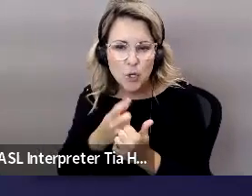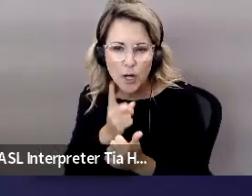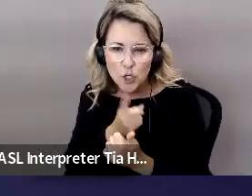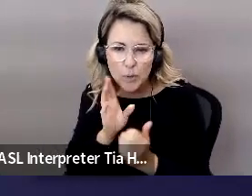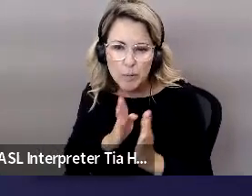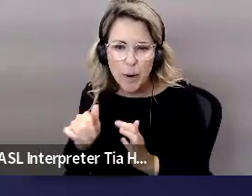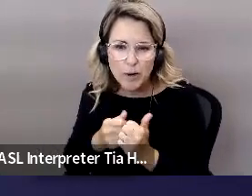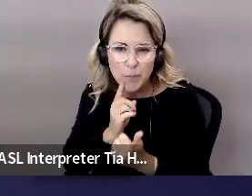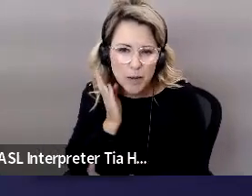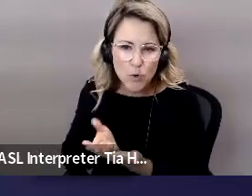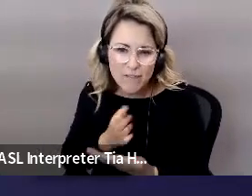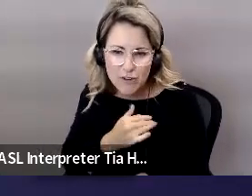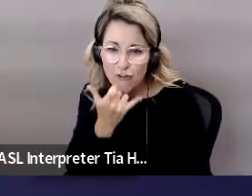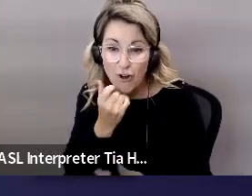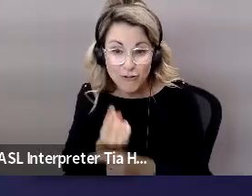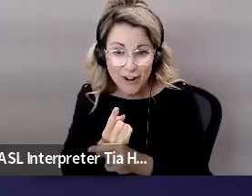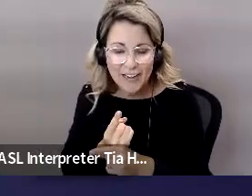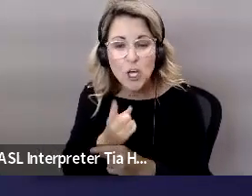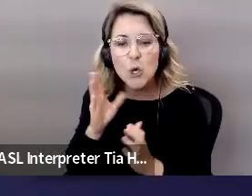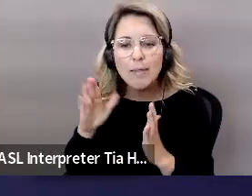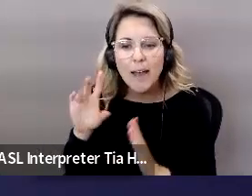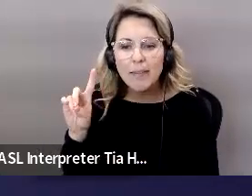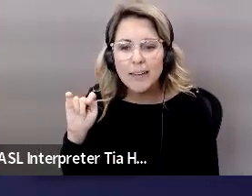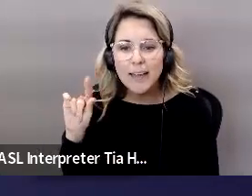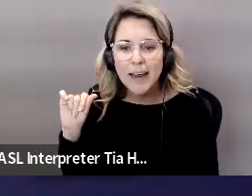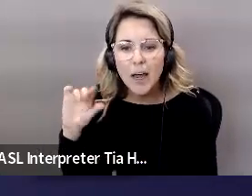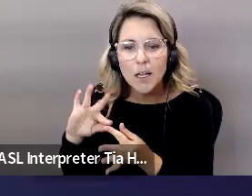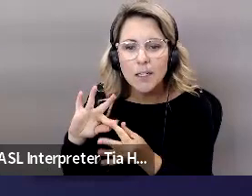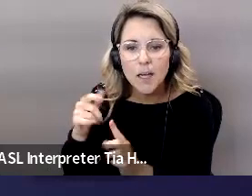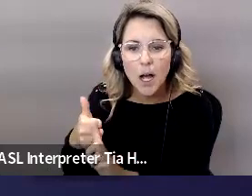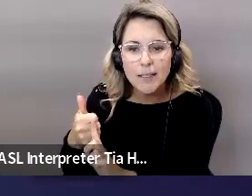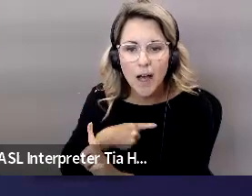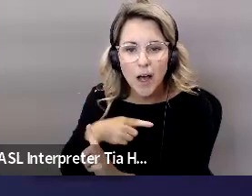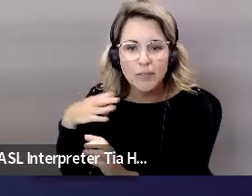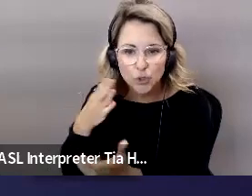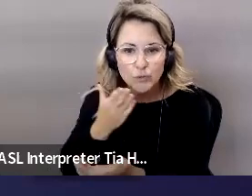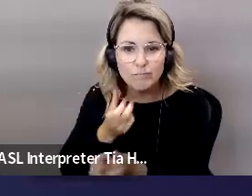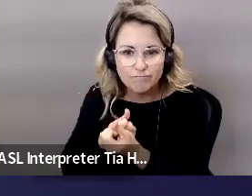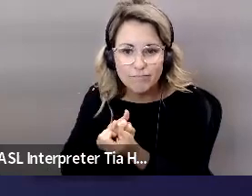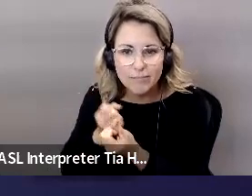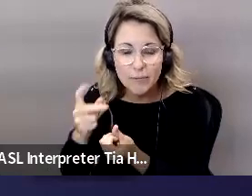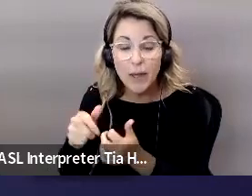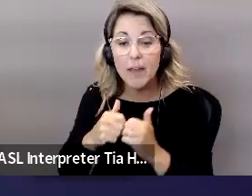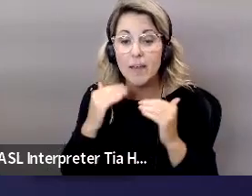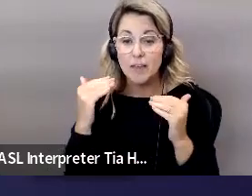data do the talking. And then, after you've put in the truest measure of what the current status